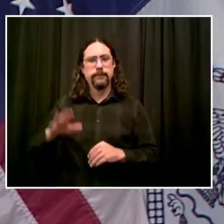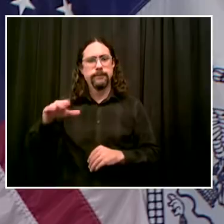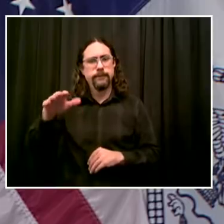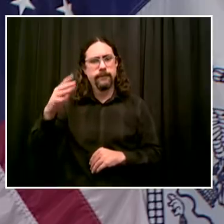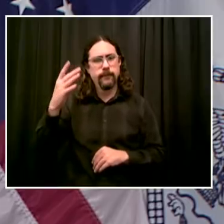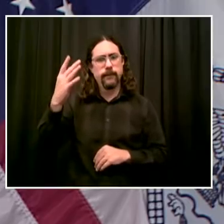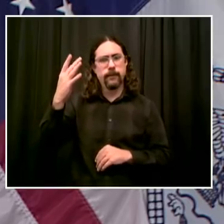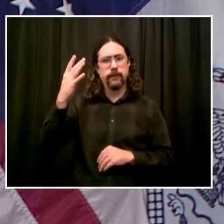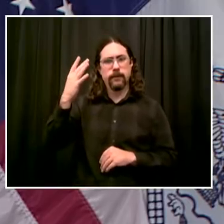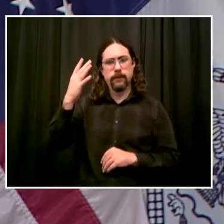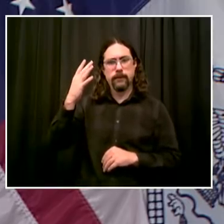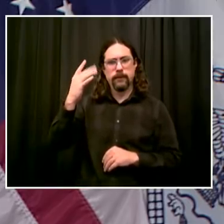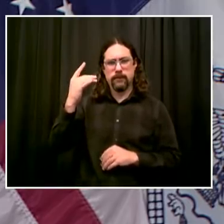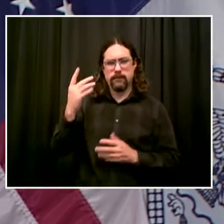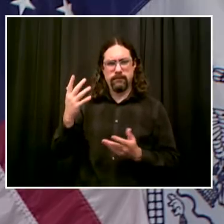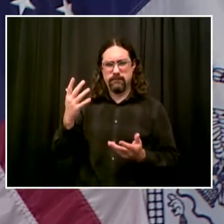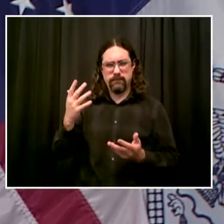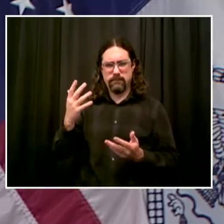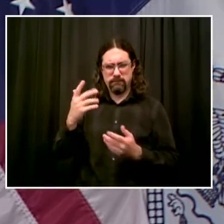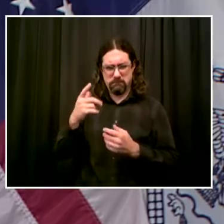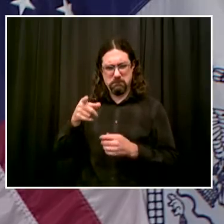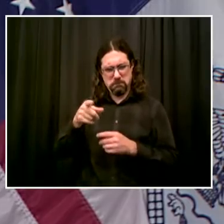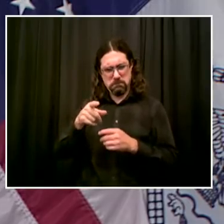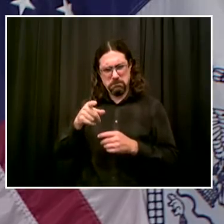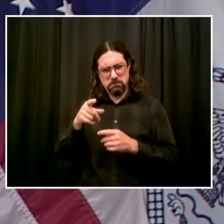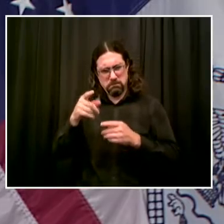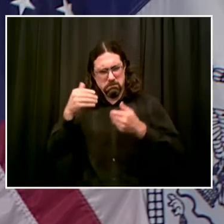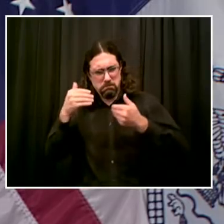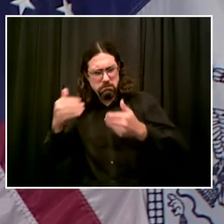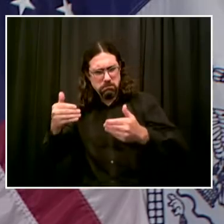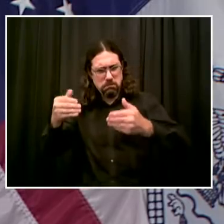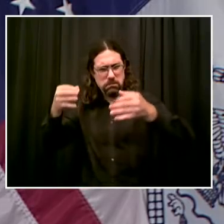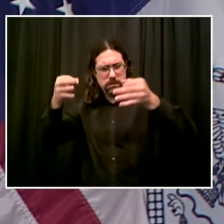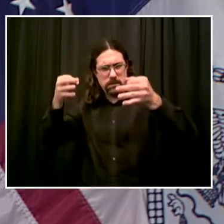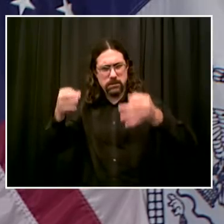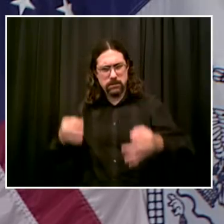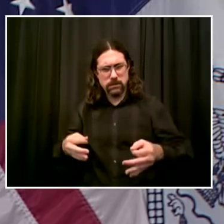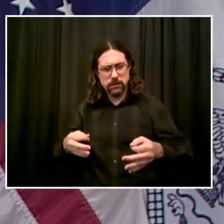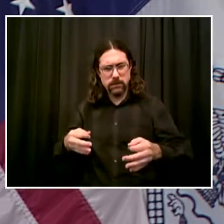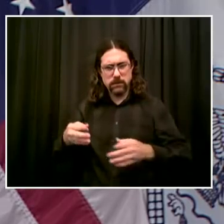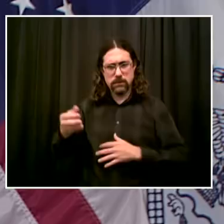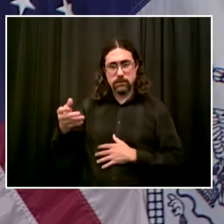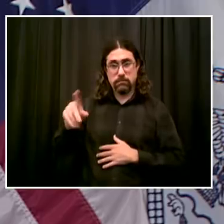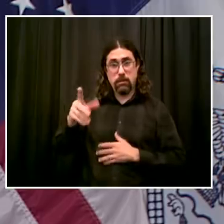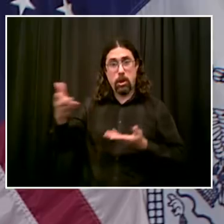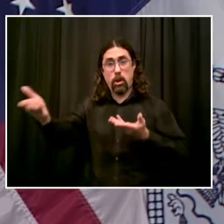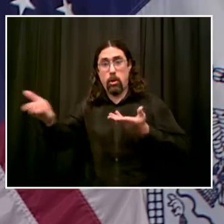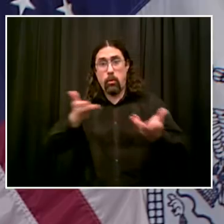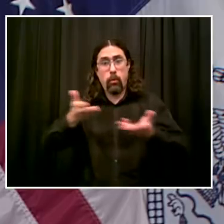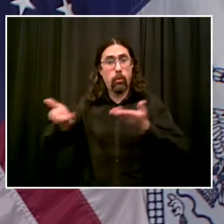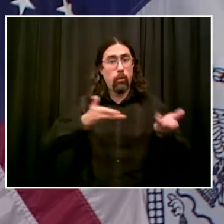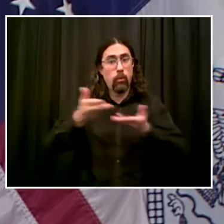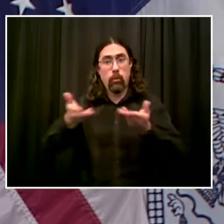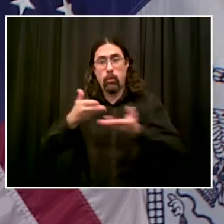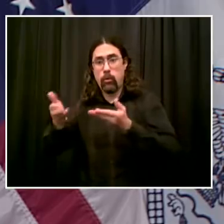MY SECOND QUESTION IS, WHY DOES IT MAKE SENSE FROM A DBUGAETRORY QUALITY